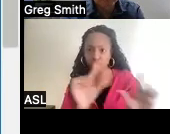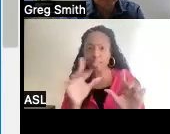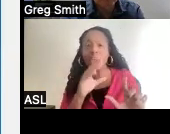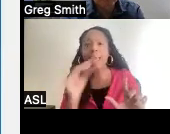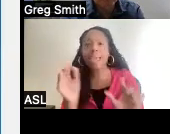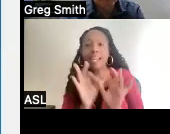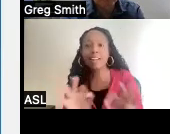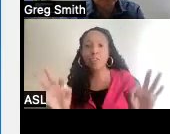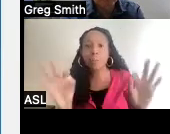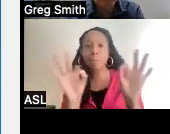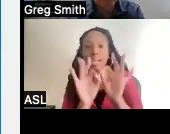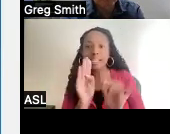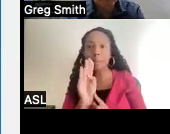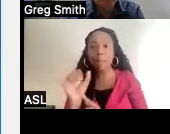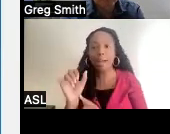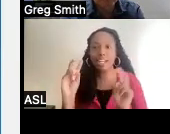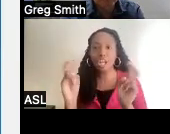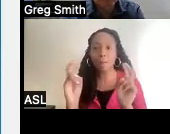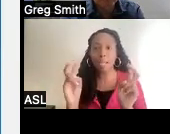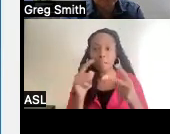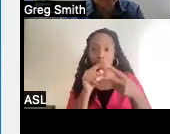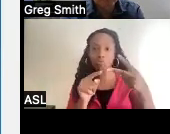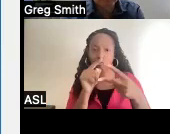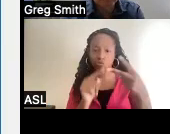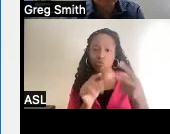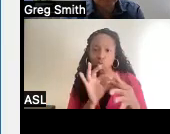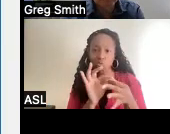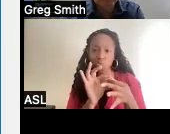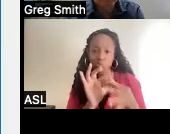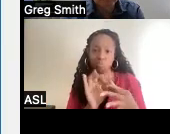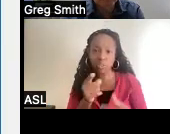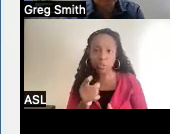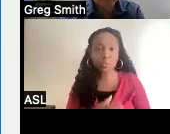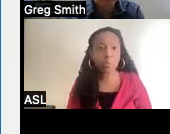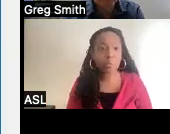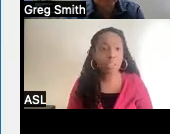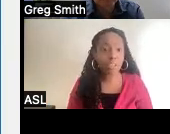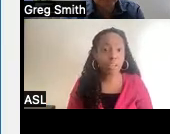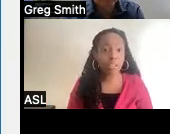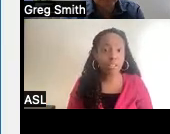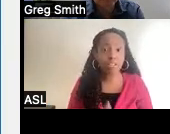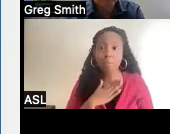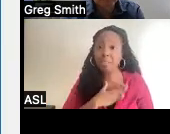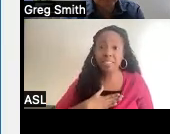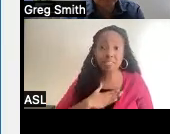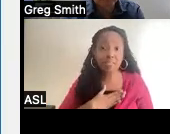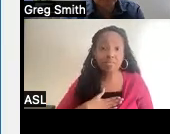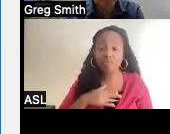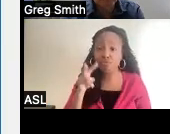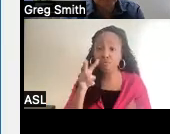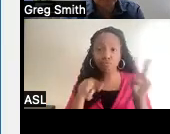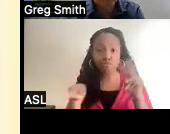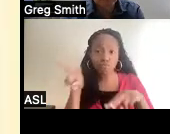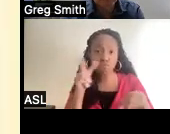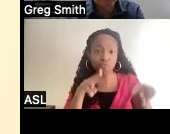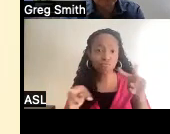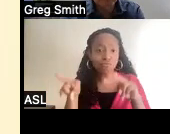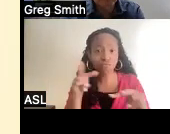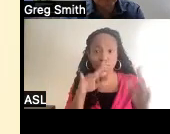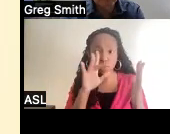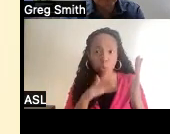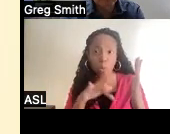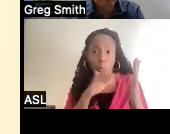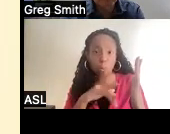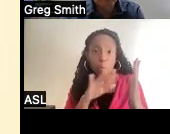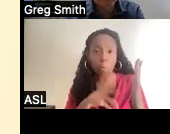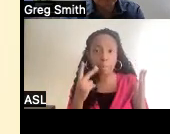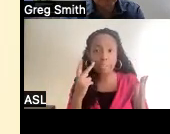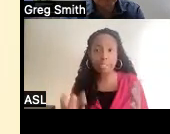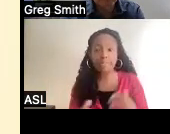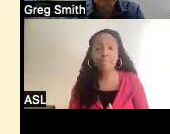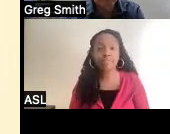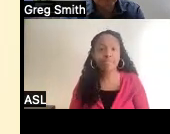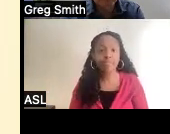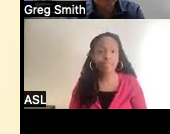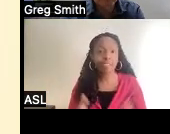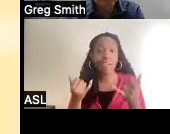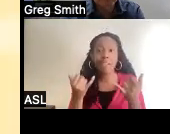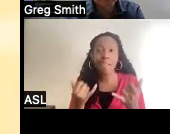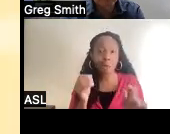topic so do make sure to explore those uh topics and then I'm going to Spotlight some in particular